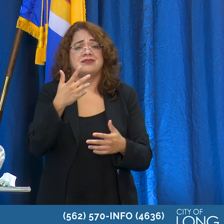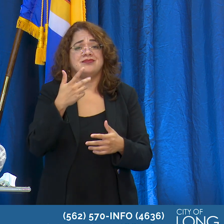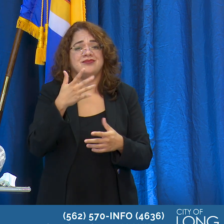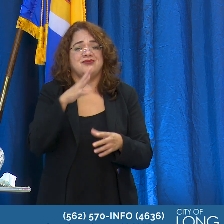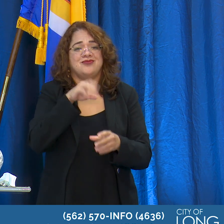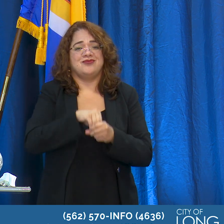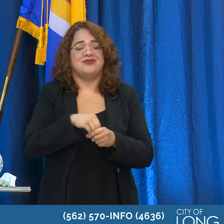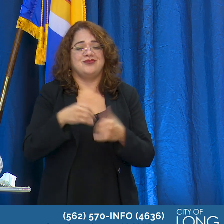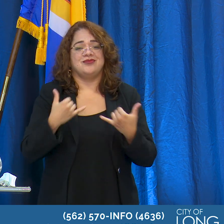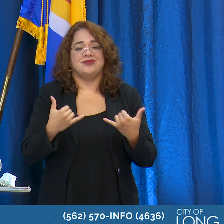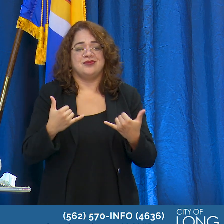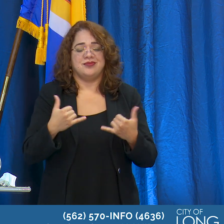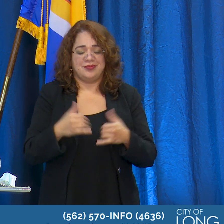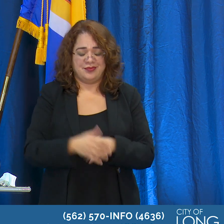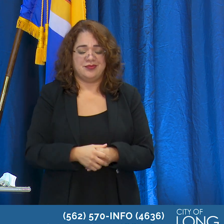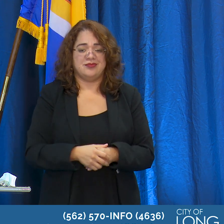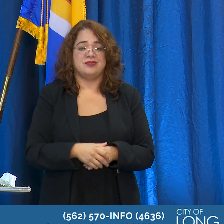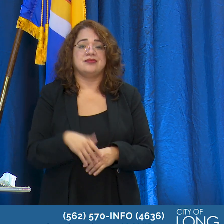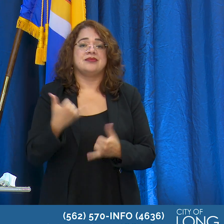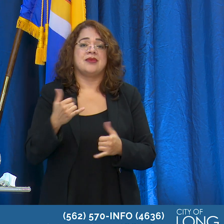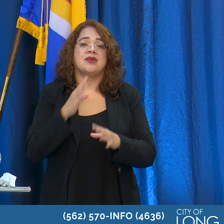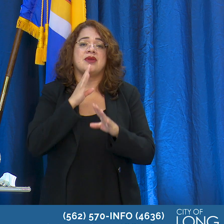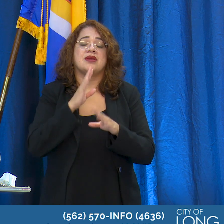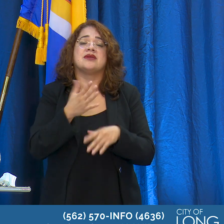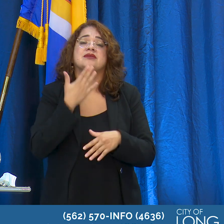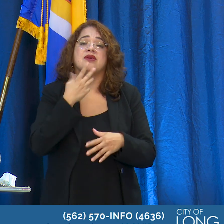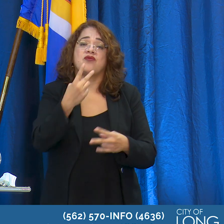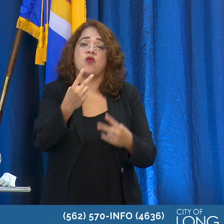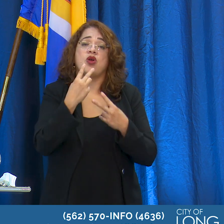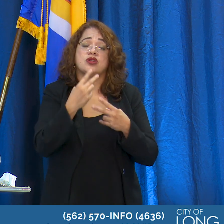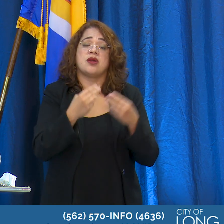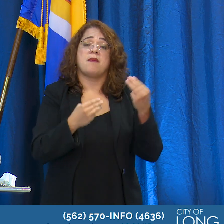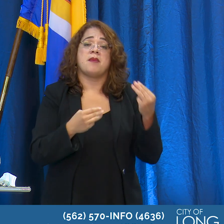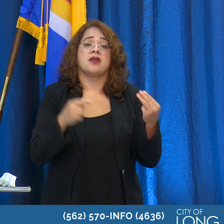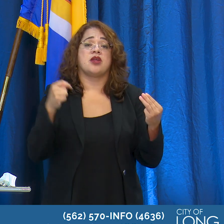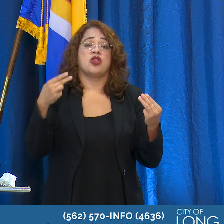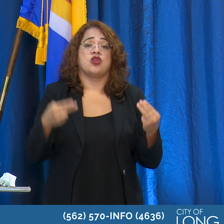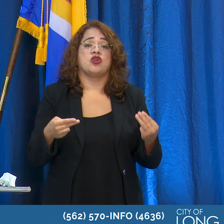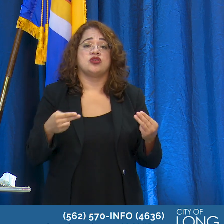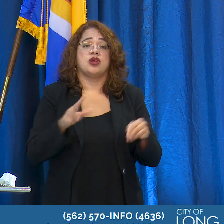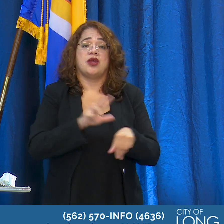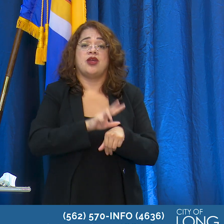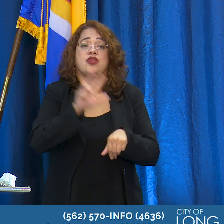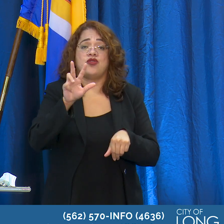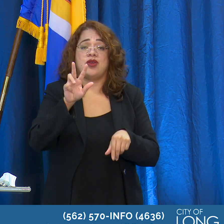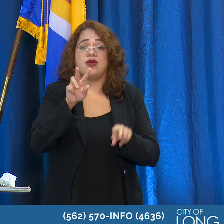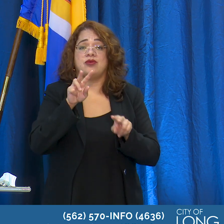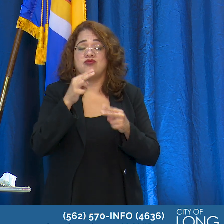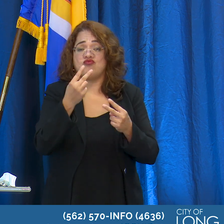As a reminder, briefings are on Mondays and Thursdays at 3 p.m. We thank you all for joining us.